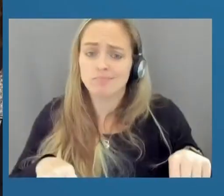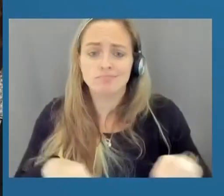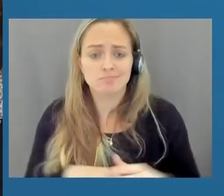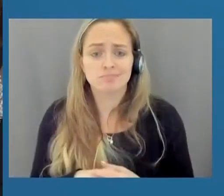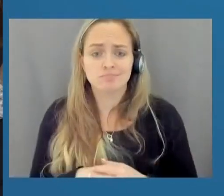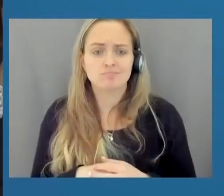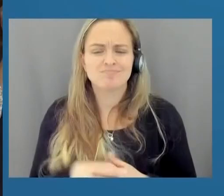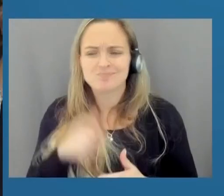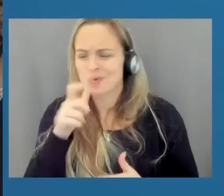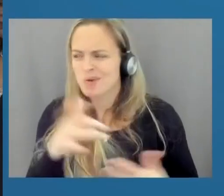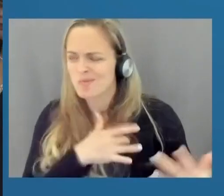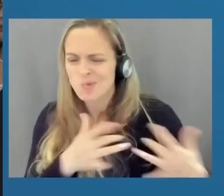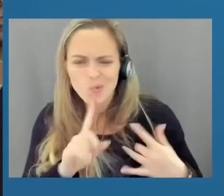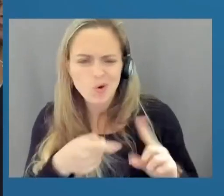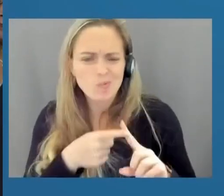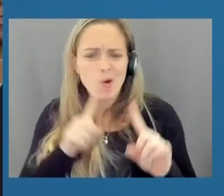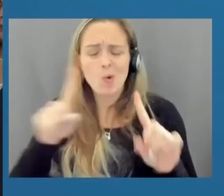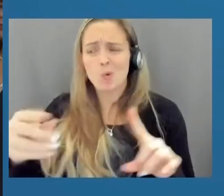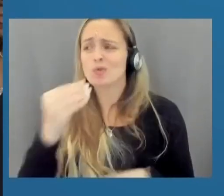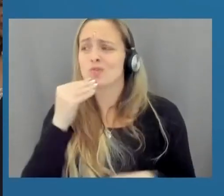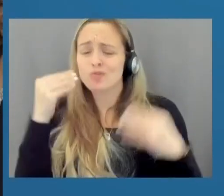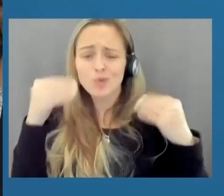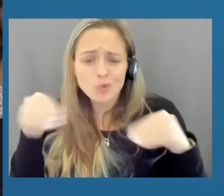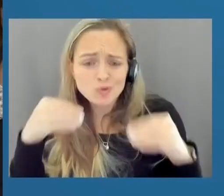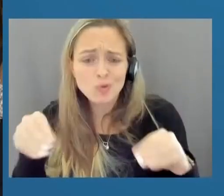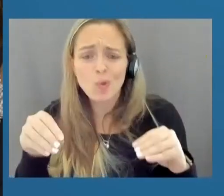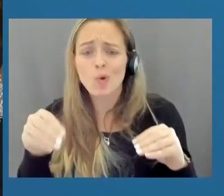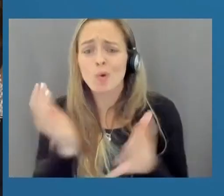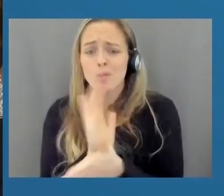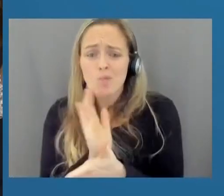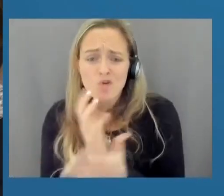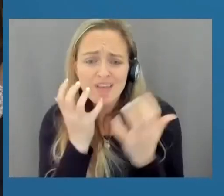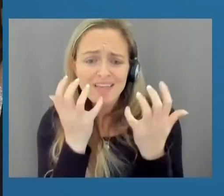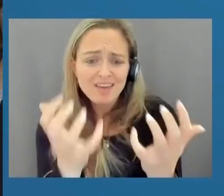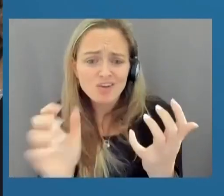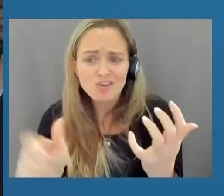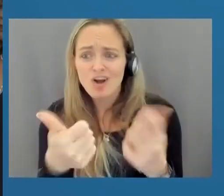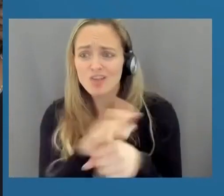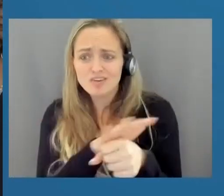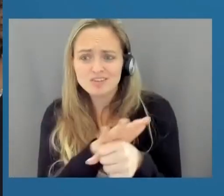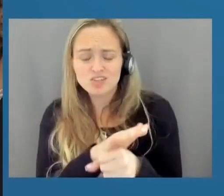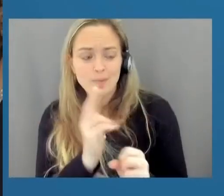worry about going to the grocery store or movie theater or any other location and being shot by guns